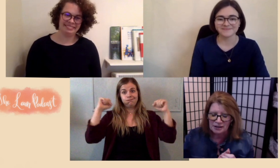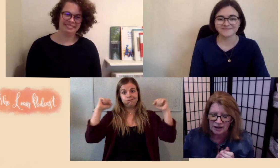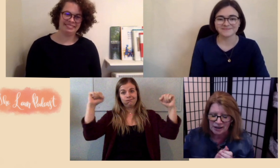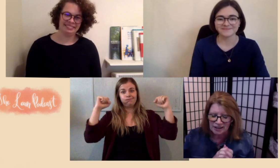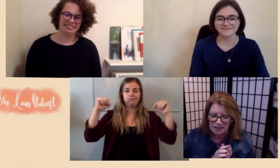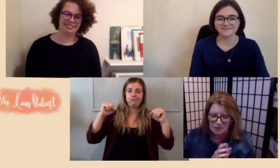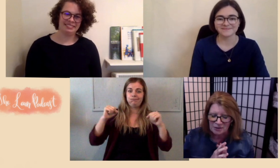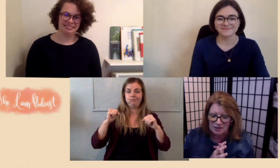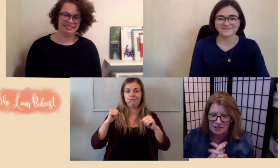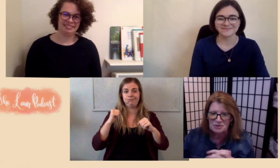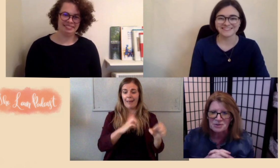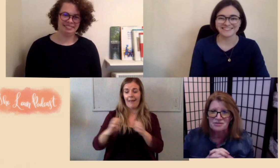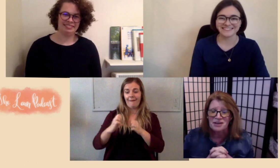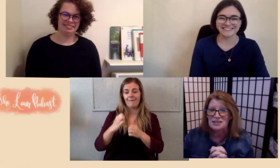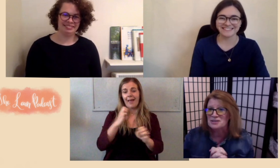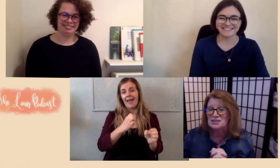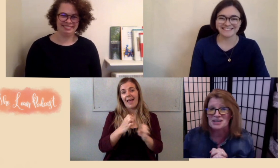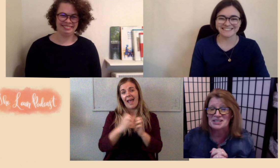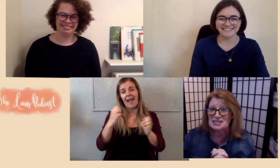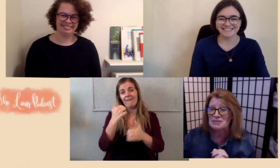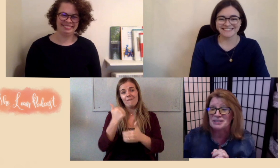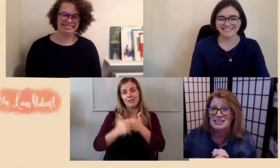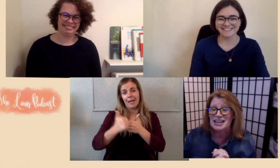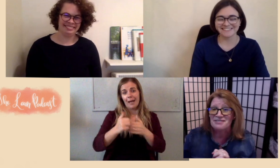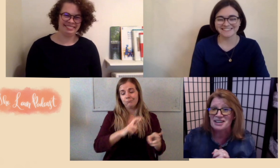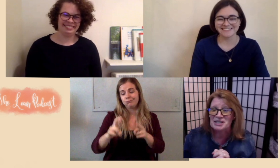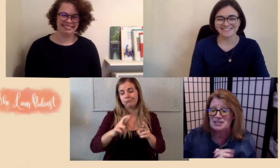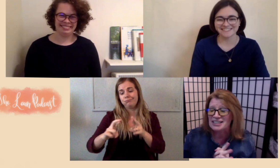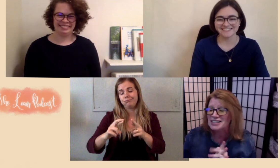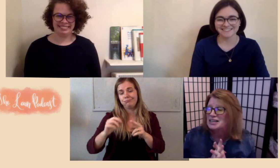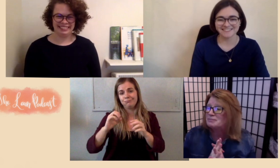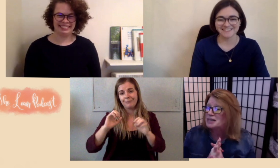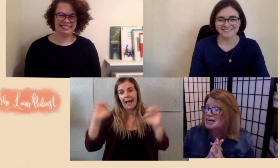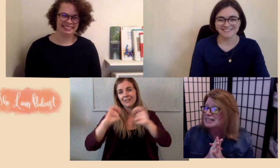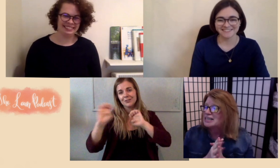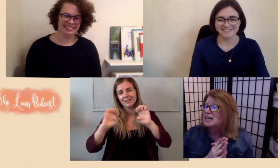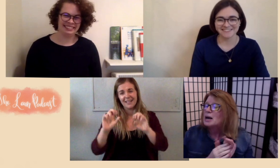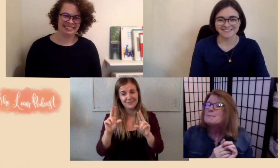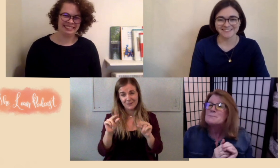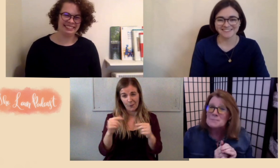'Cause I'm not. But I do truly, truly believe in it, philosophically.